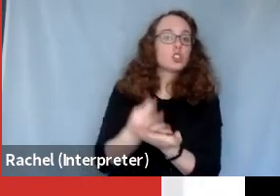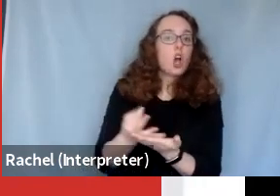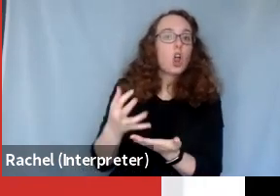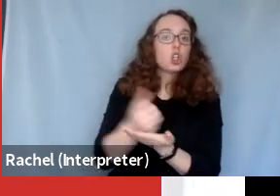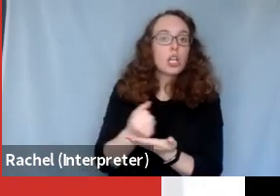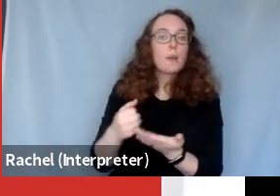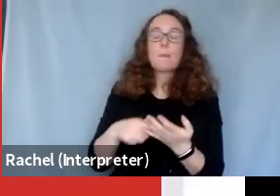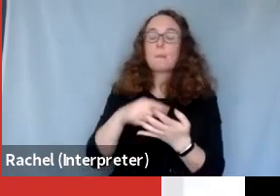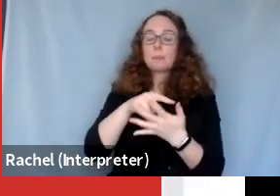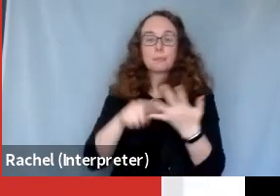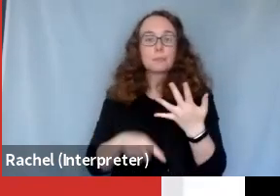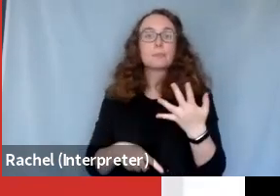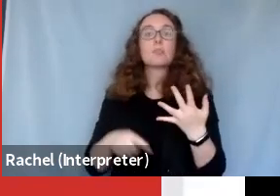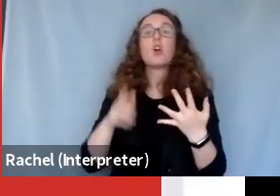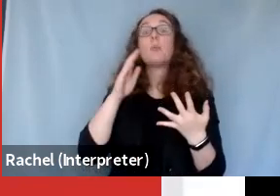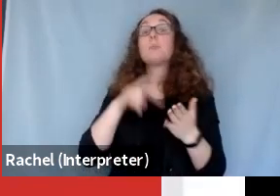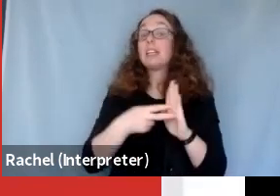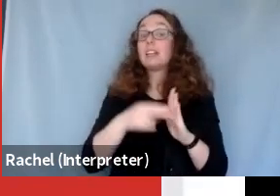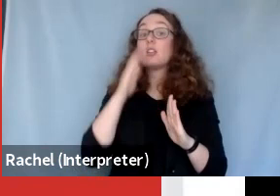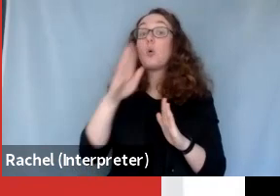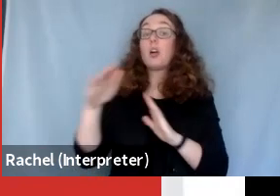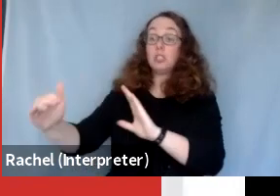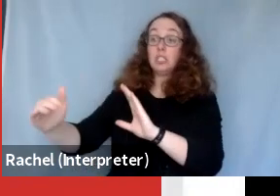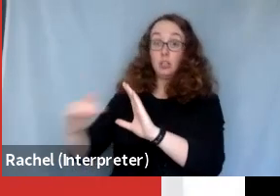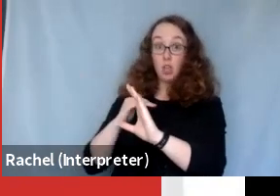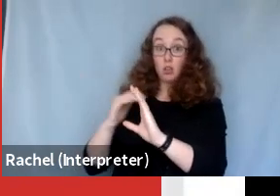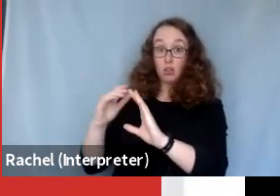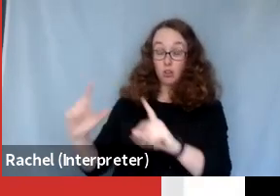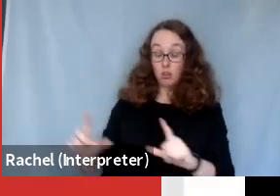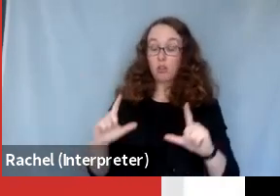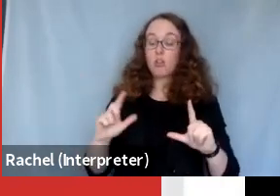notification via email from your aid folks. If you don't